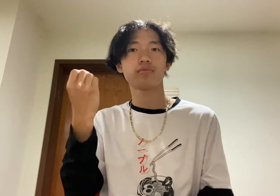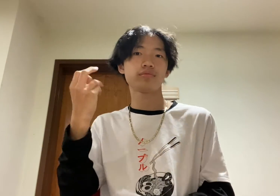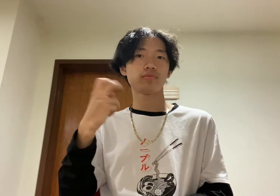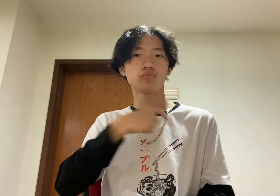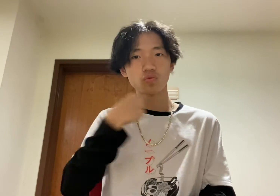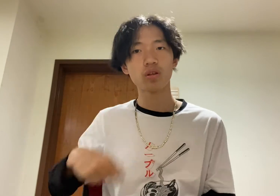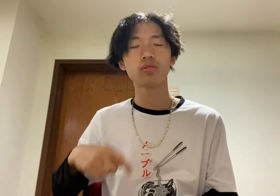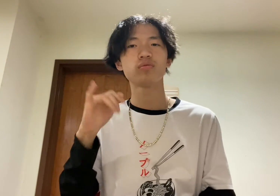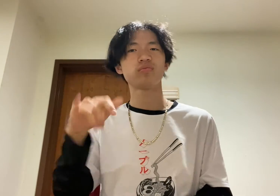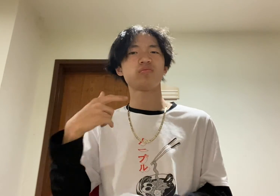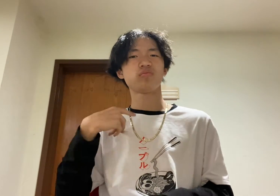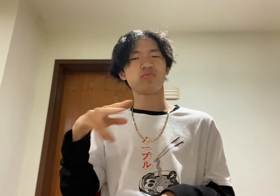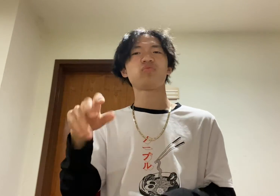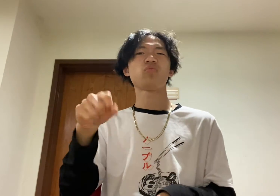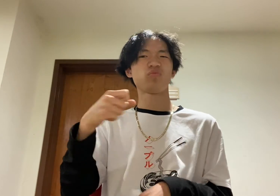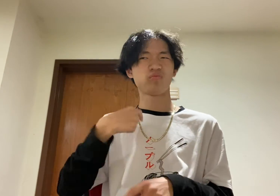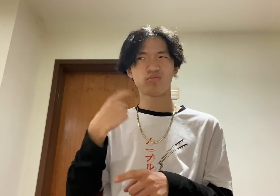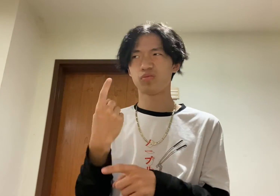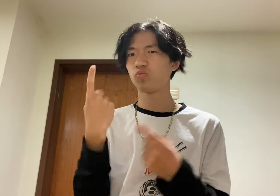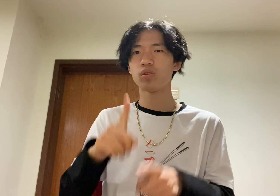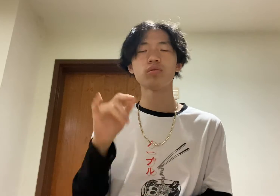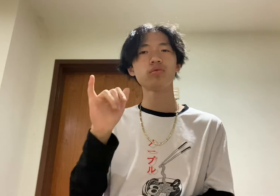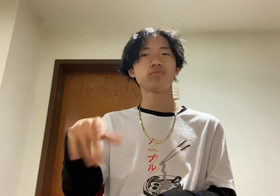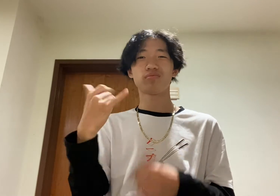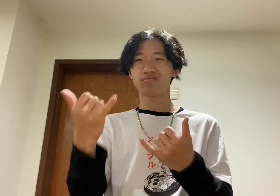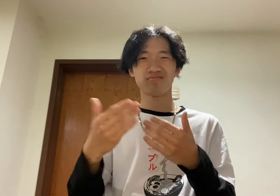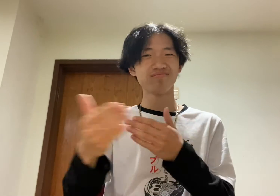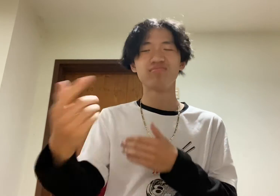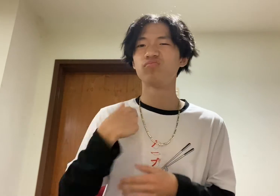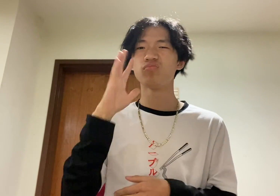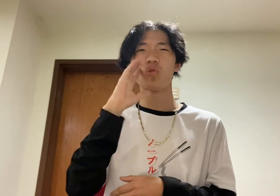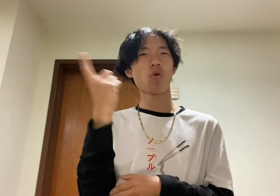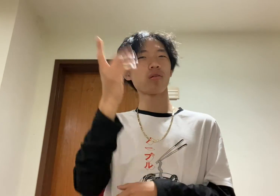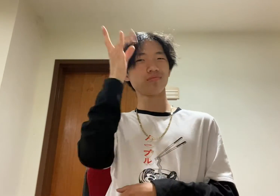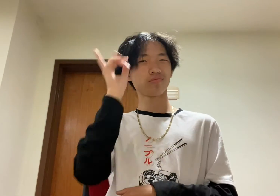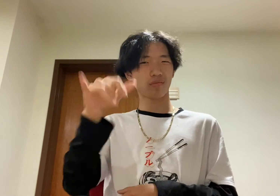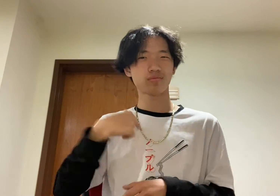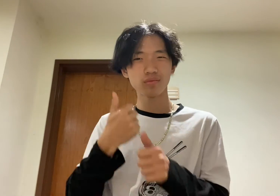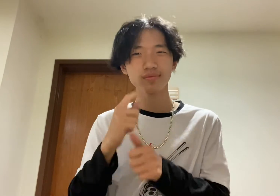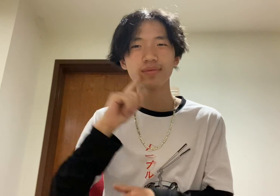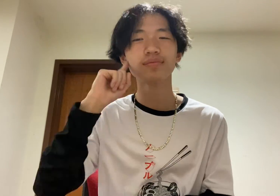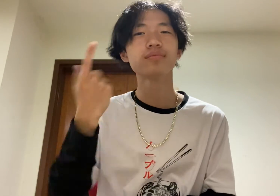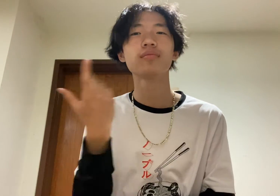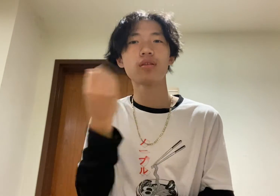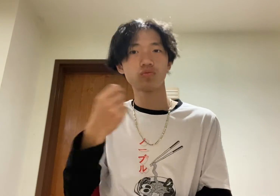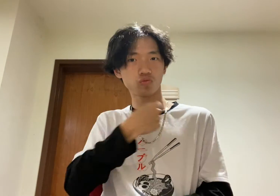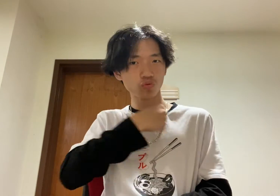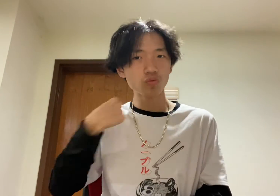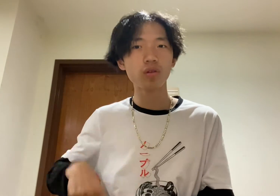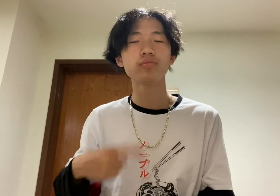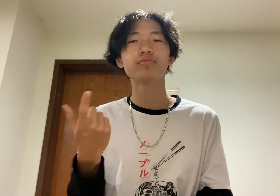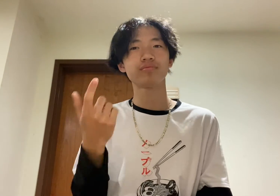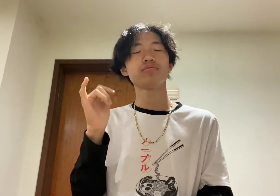a Deaf and Chinese person. I strongly agree to this and I will always remember this experience.